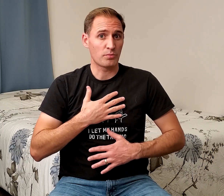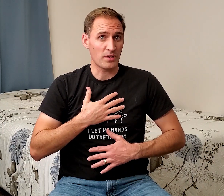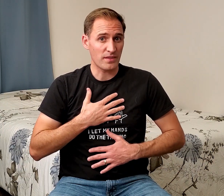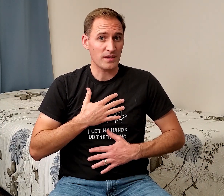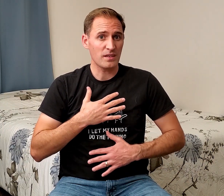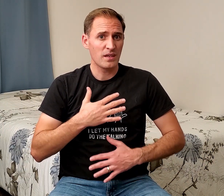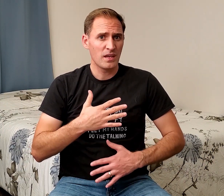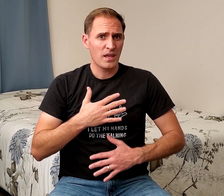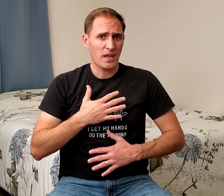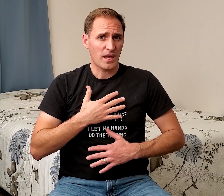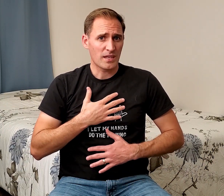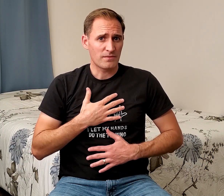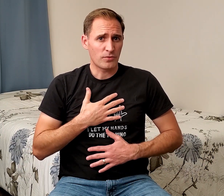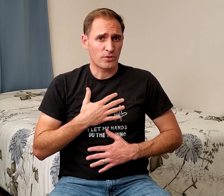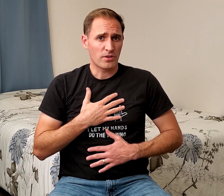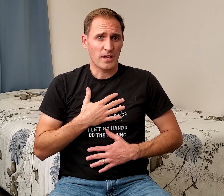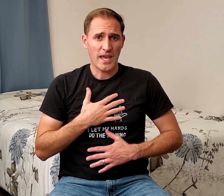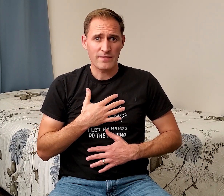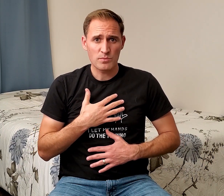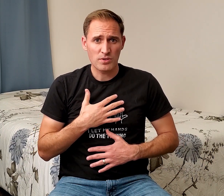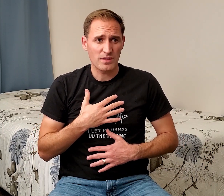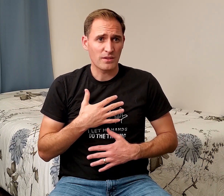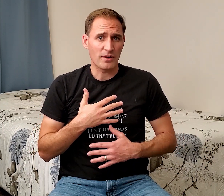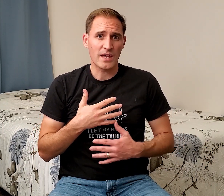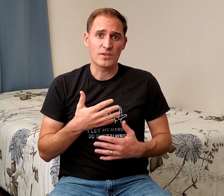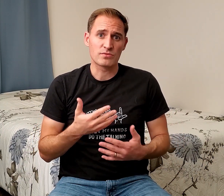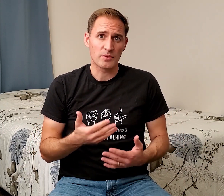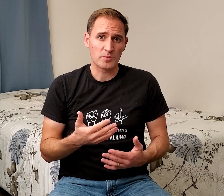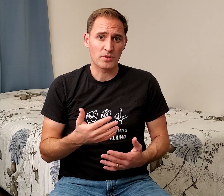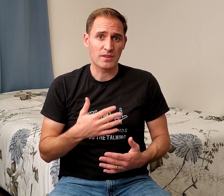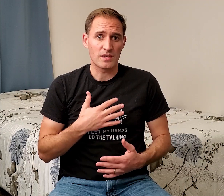breathing and for heavy breathing or having trouble breathing,